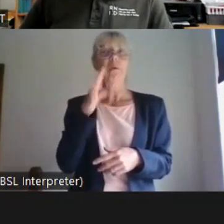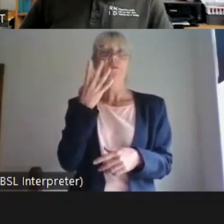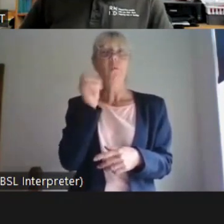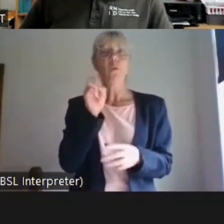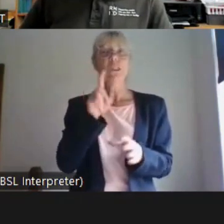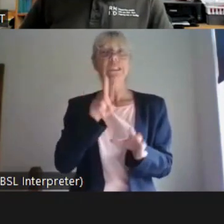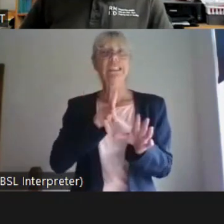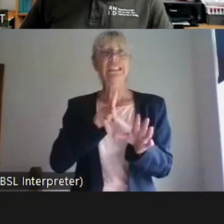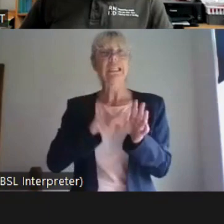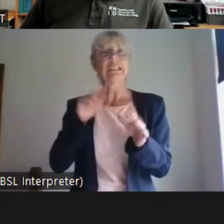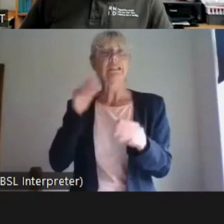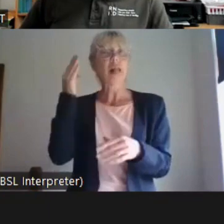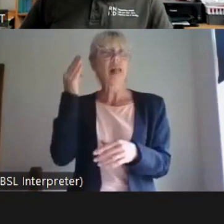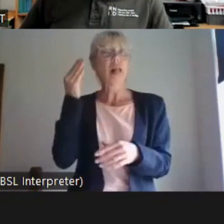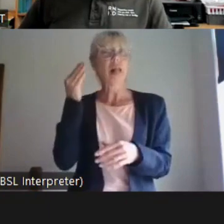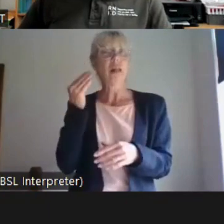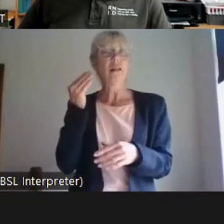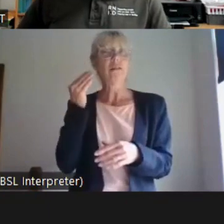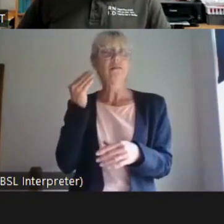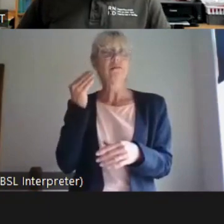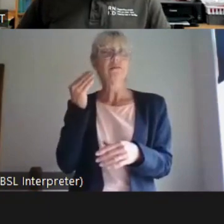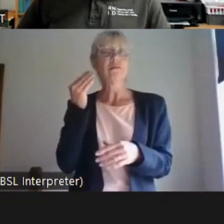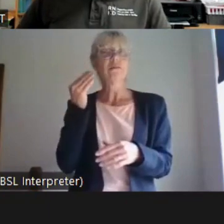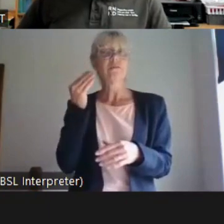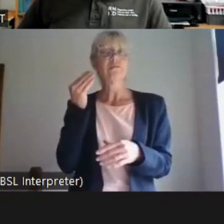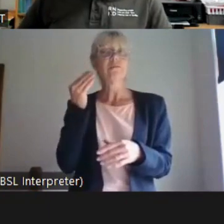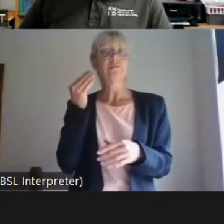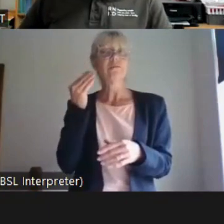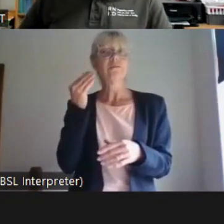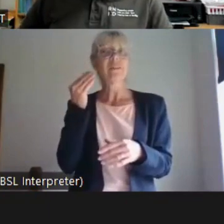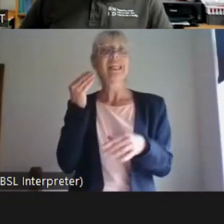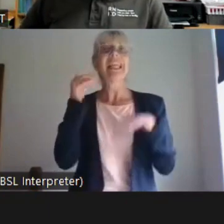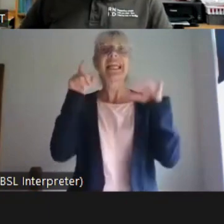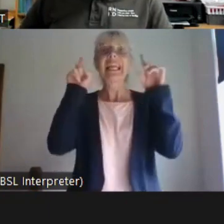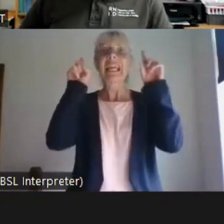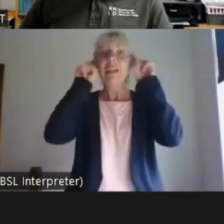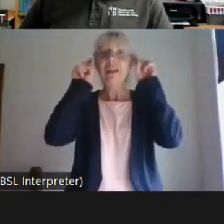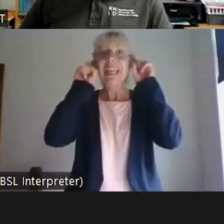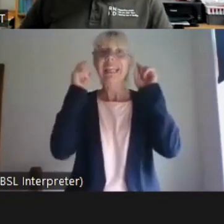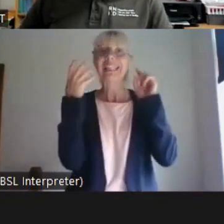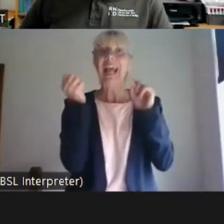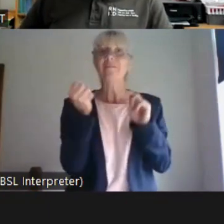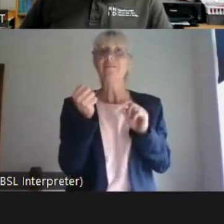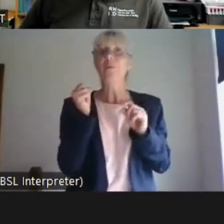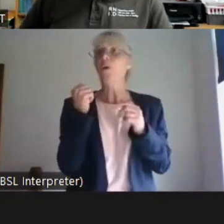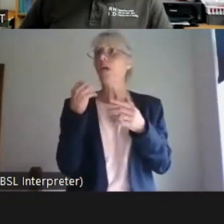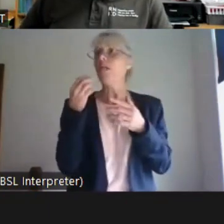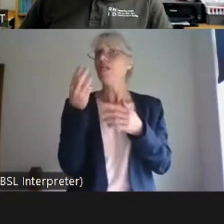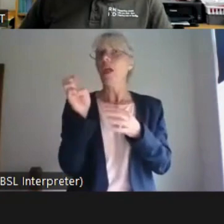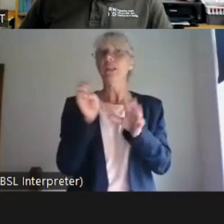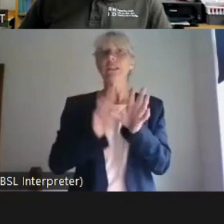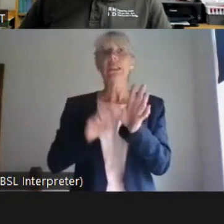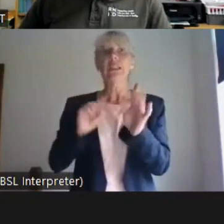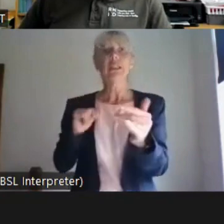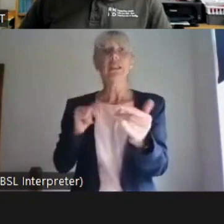and been wearing hearing aids for over 30 years I had ENT problems as a child